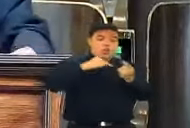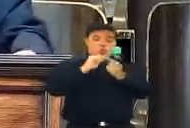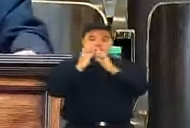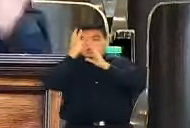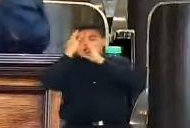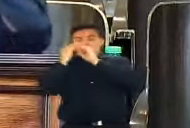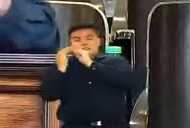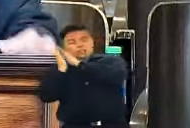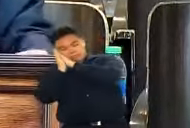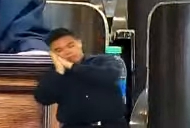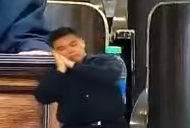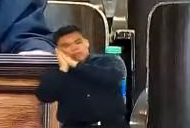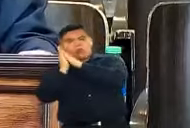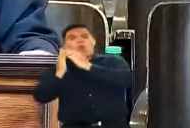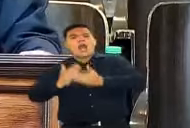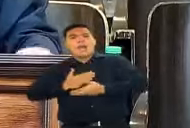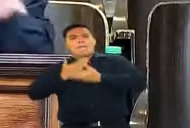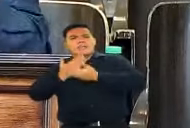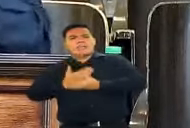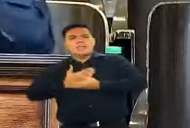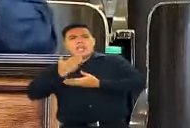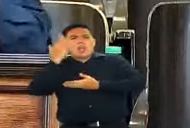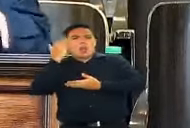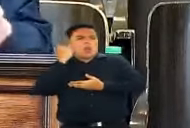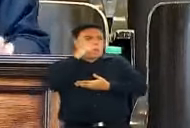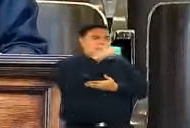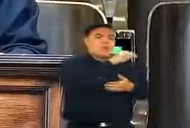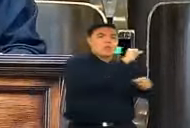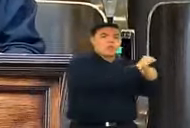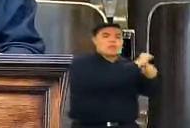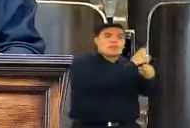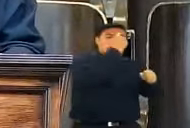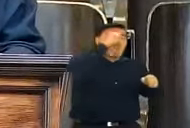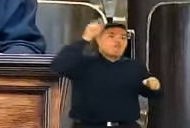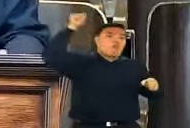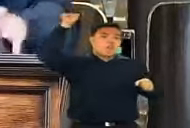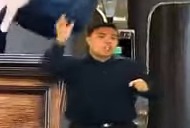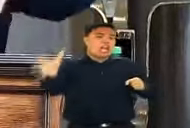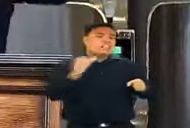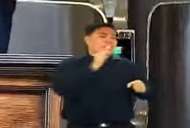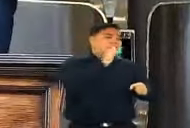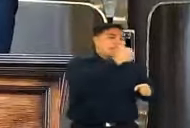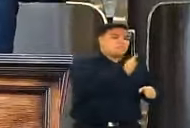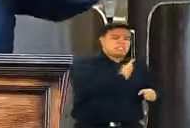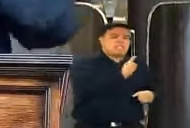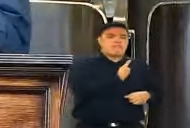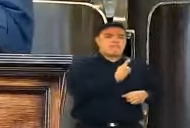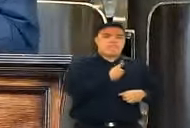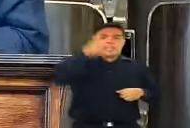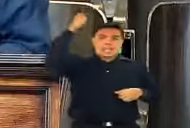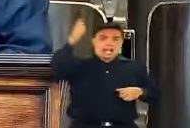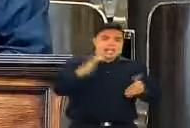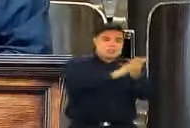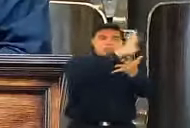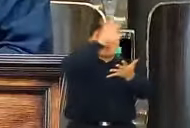another day that God will once again work in and through you.